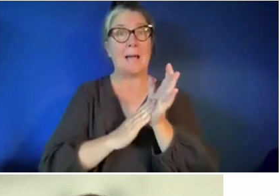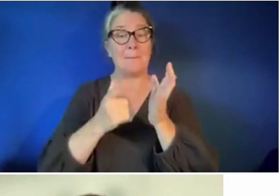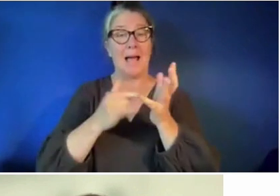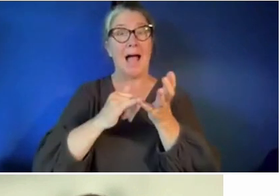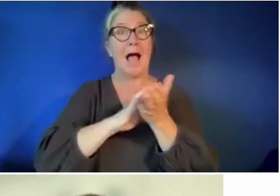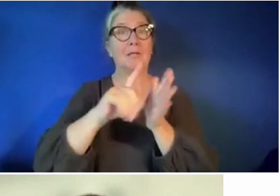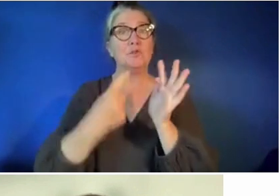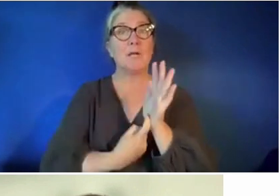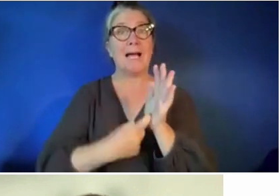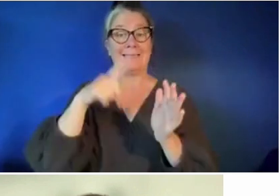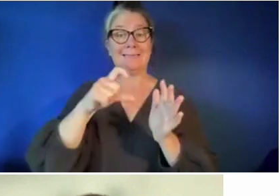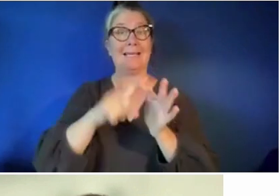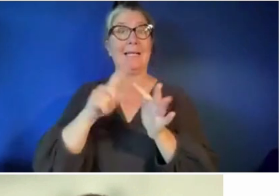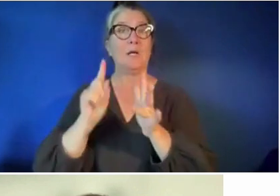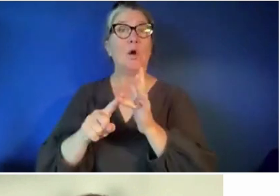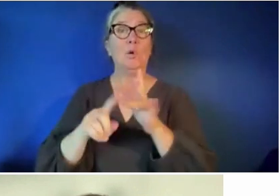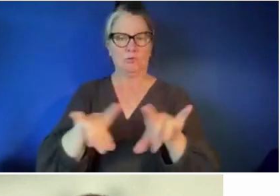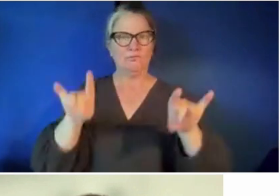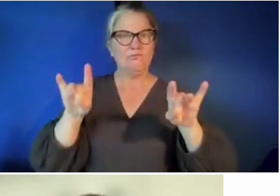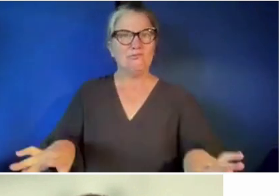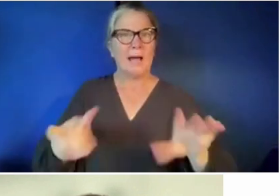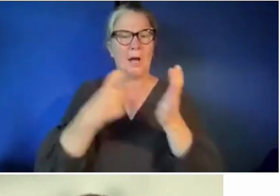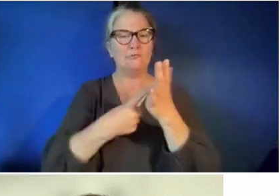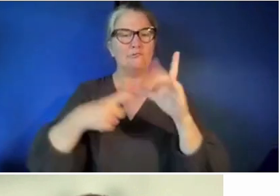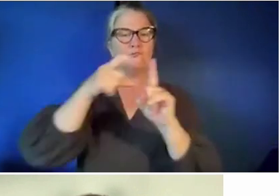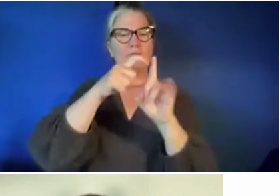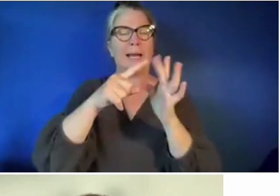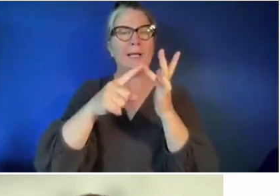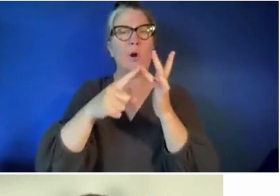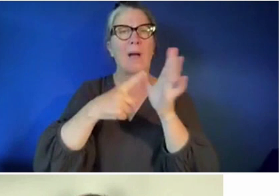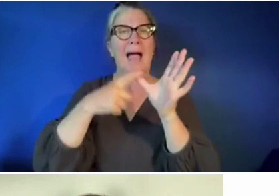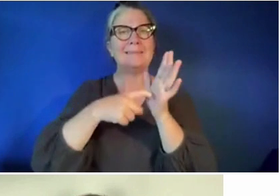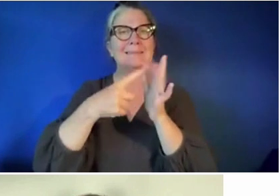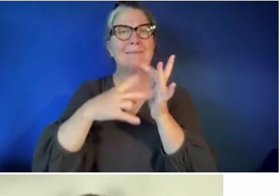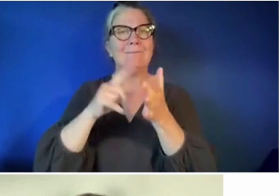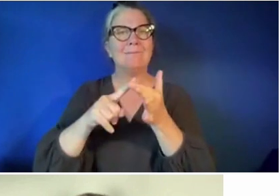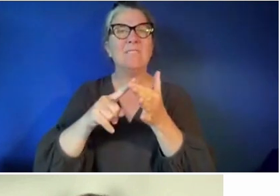at the Australian Radioactive Waste Agency, and then we also have Bruce Warrington,